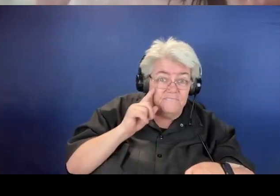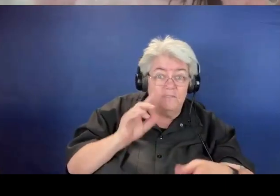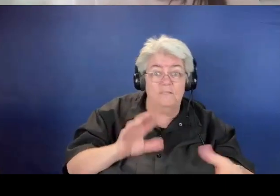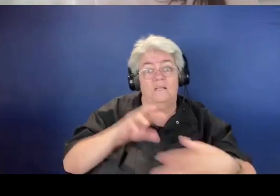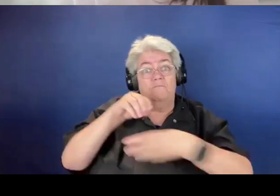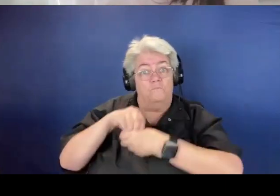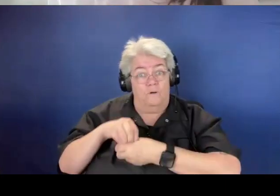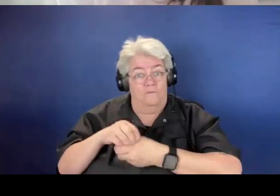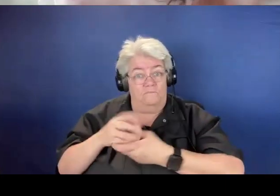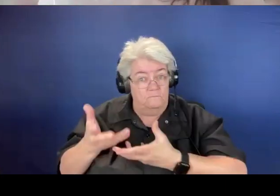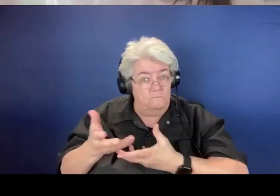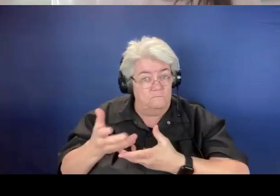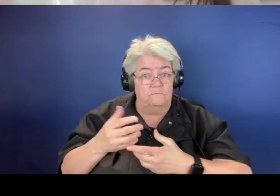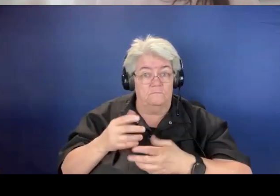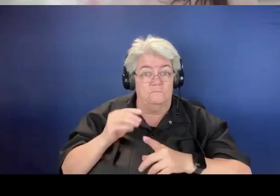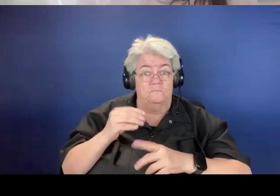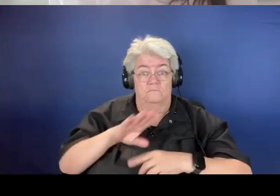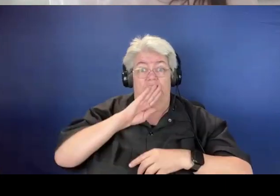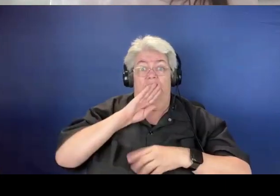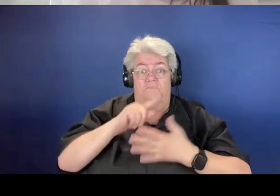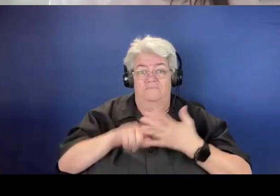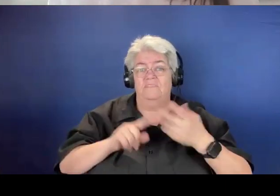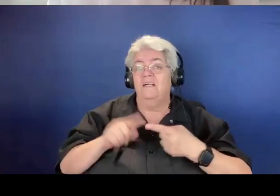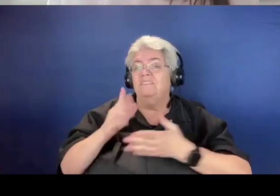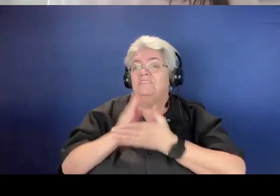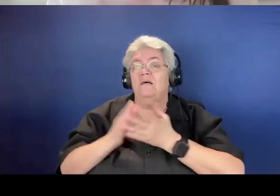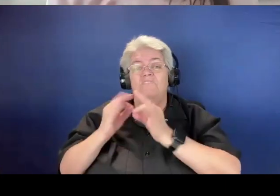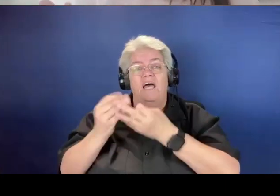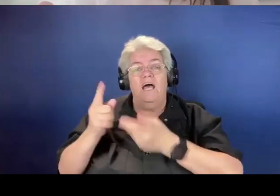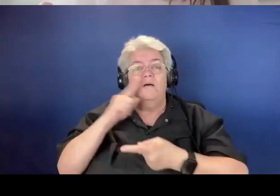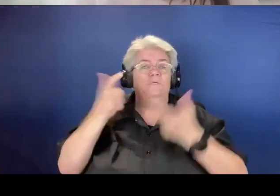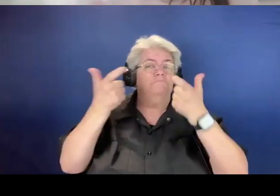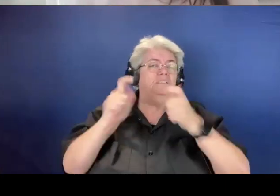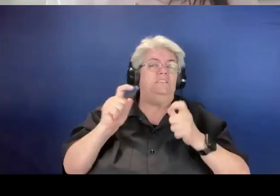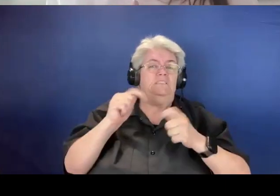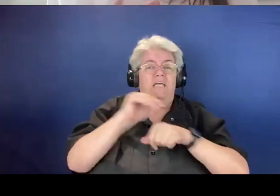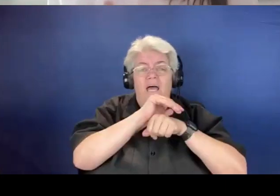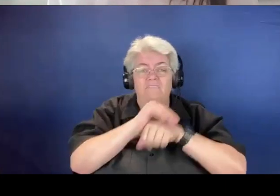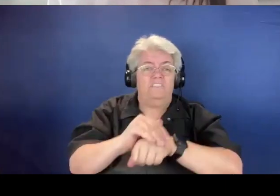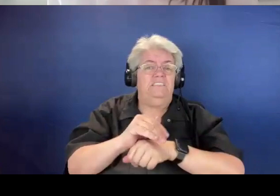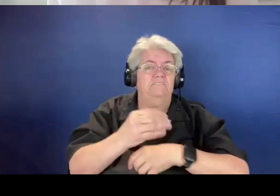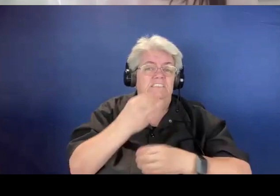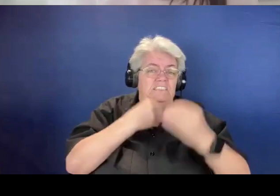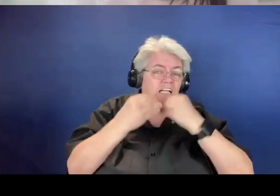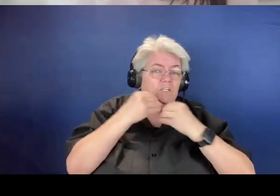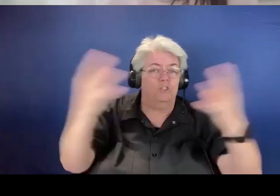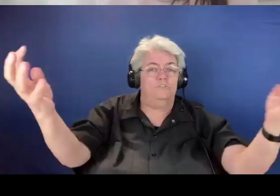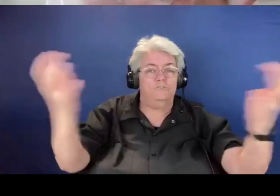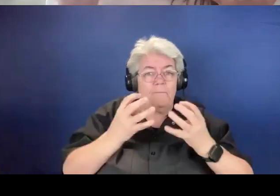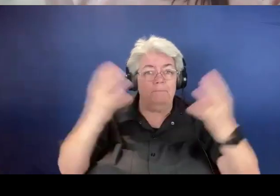Some families like to have big dinners every evening, what goals are you hoping to accomplish in therapy, right?